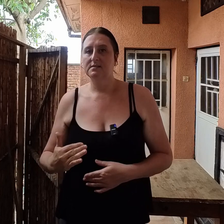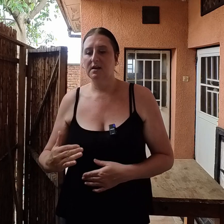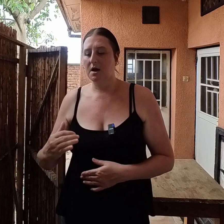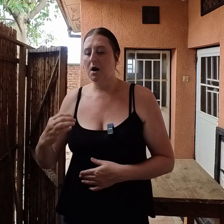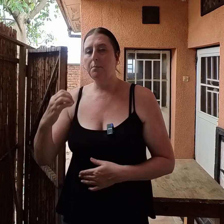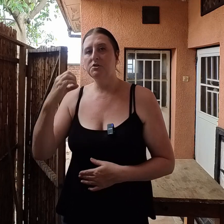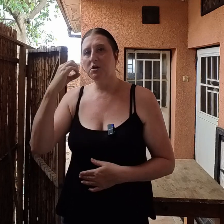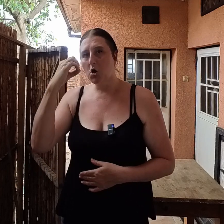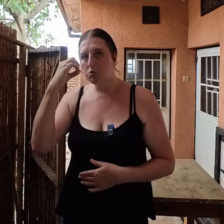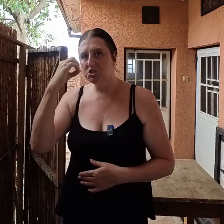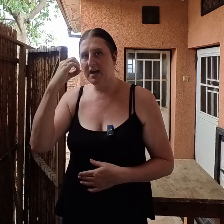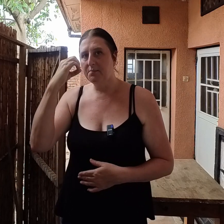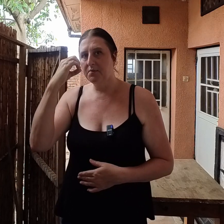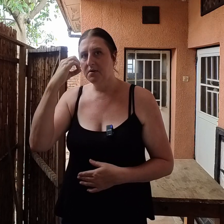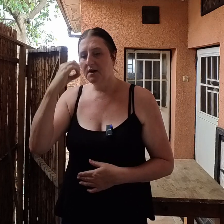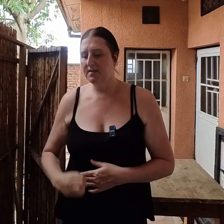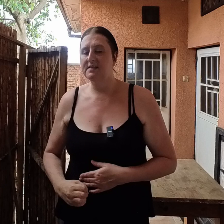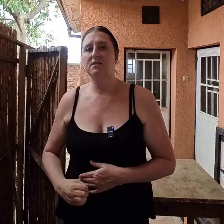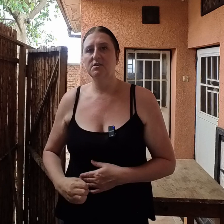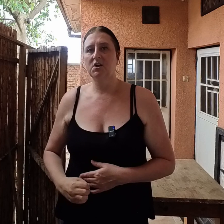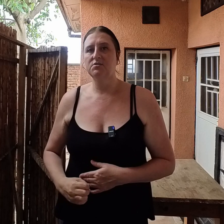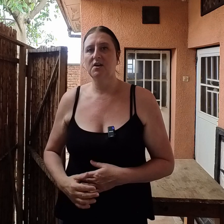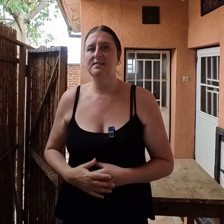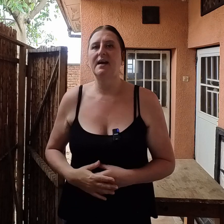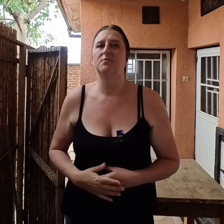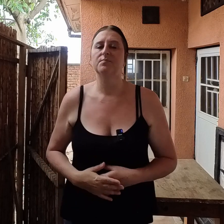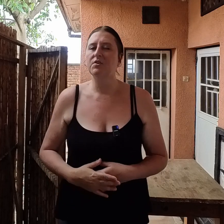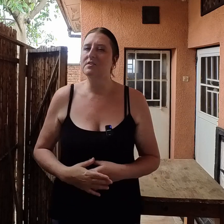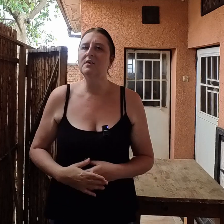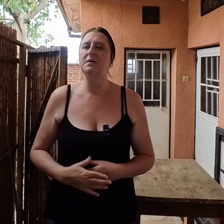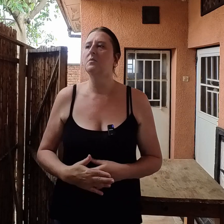it's going to come up to an O shape, and then it's going to go straight down. So, it's a little bit